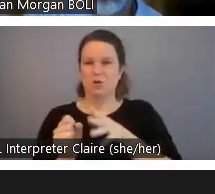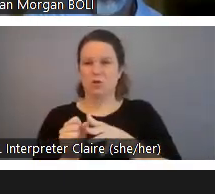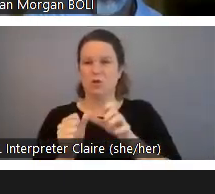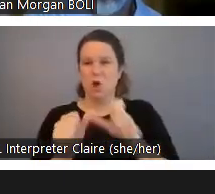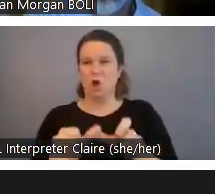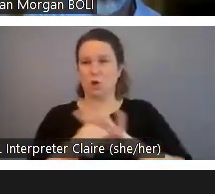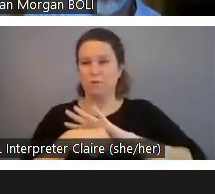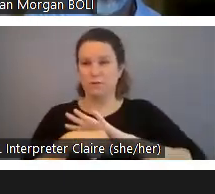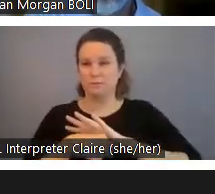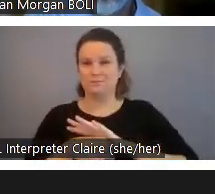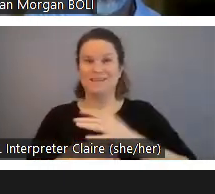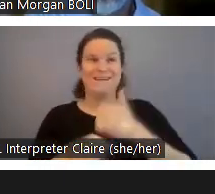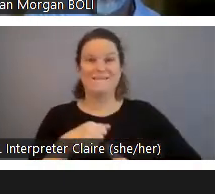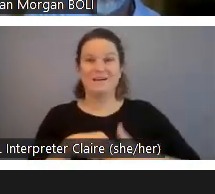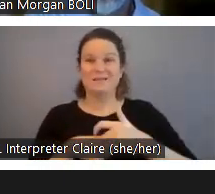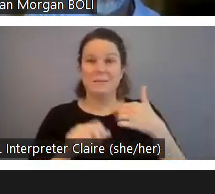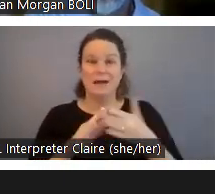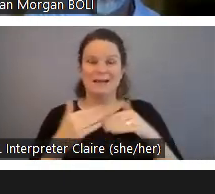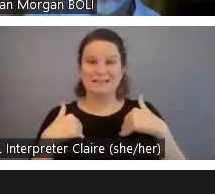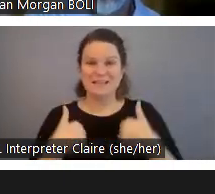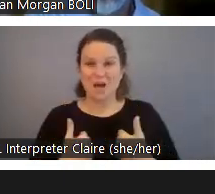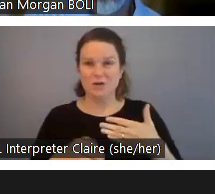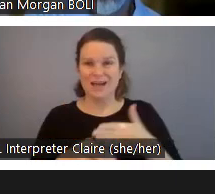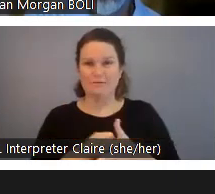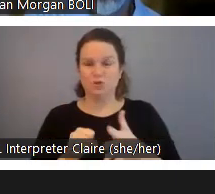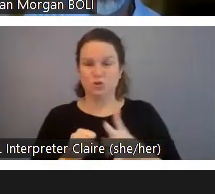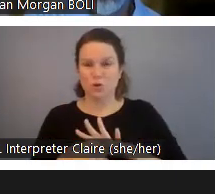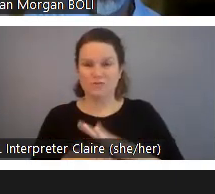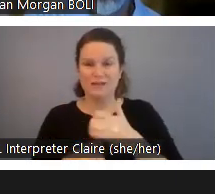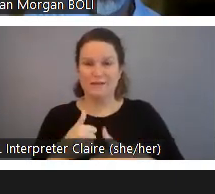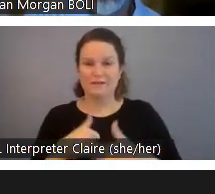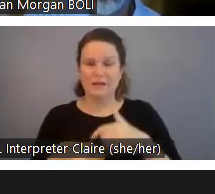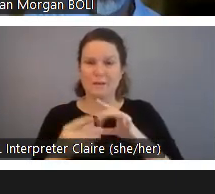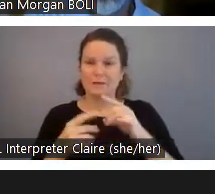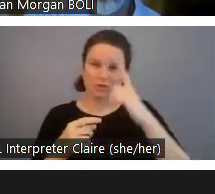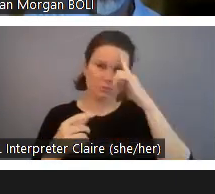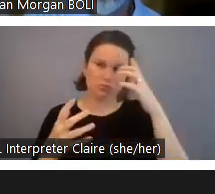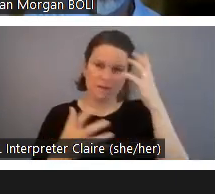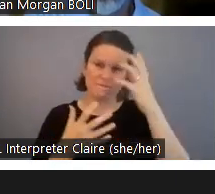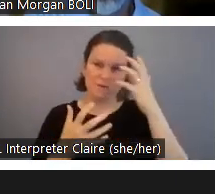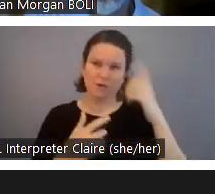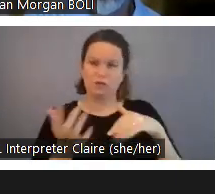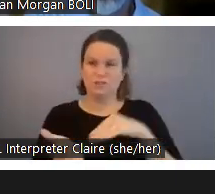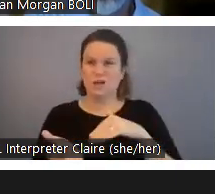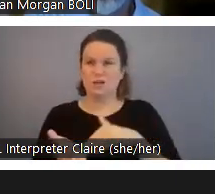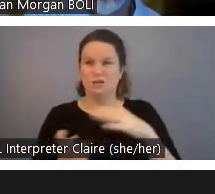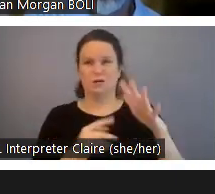Every time I get fatigued after having COVID or every time I mention my brain